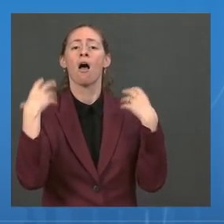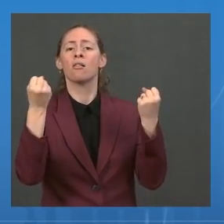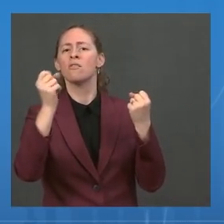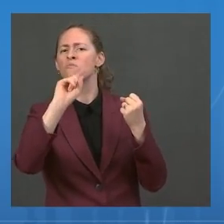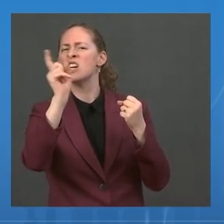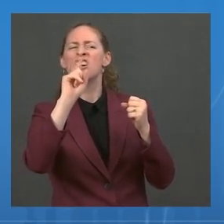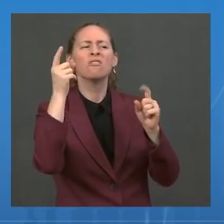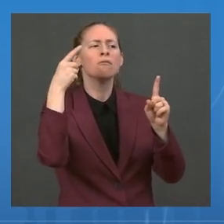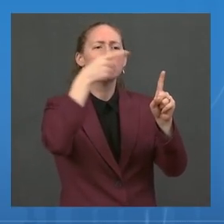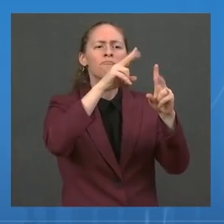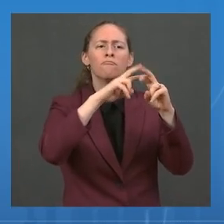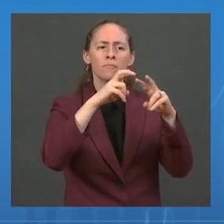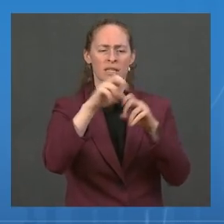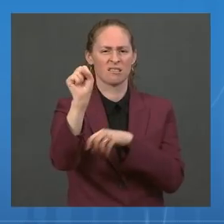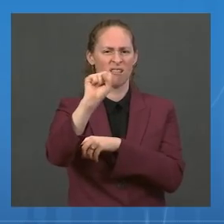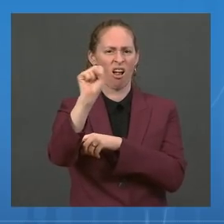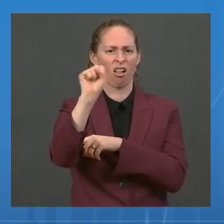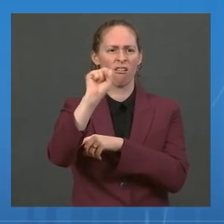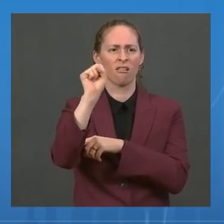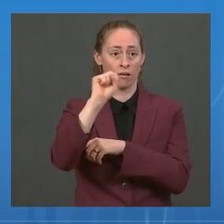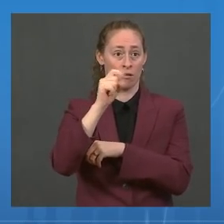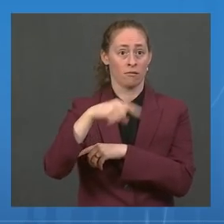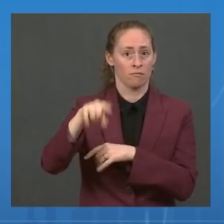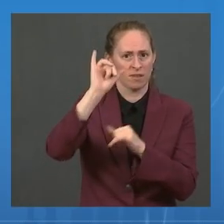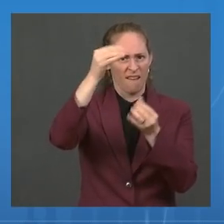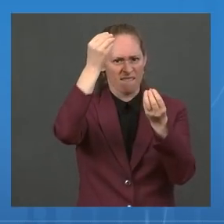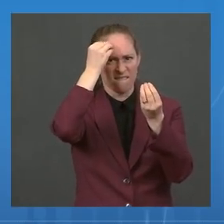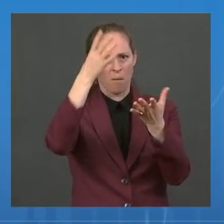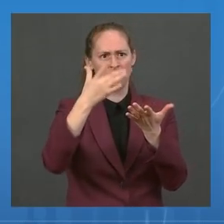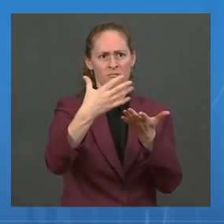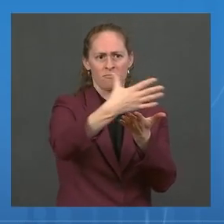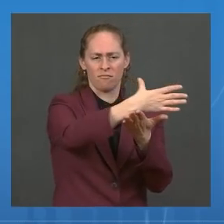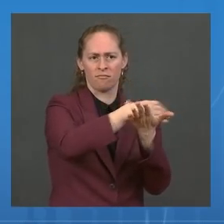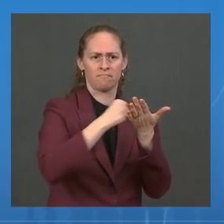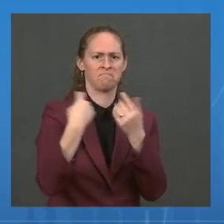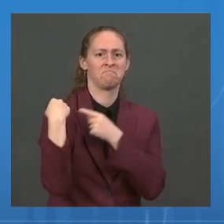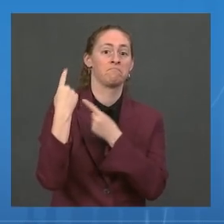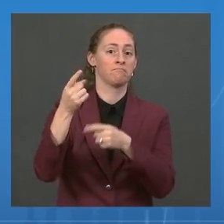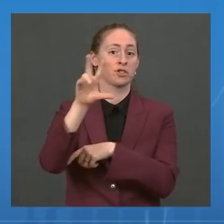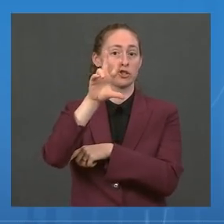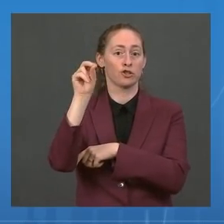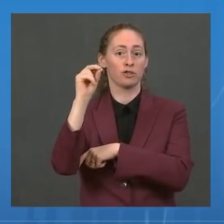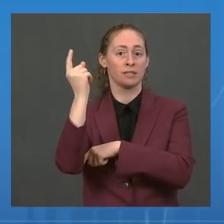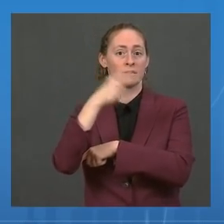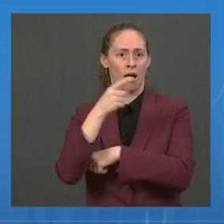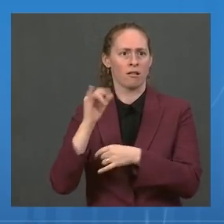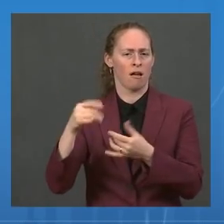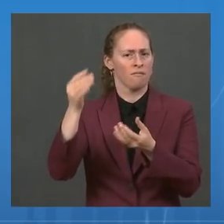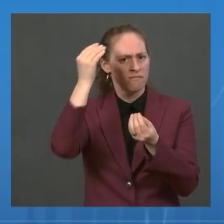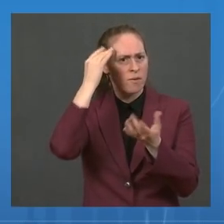This is COVID-19 data over the past 30 days -- essentially, Delta data.